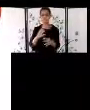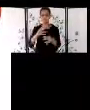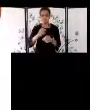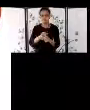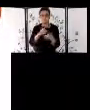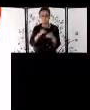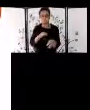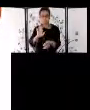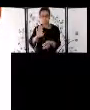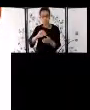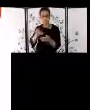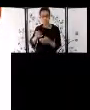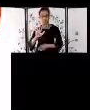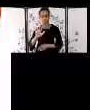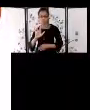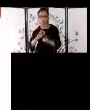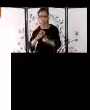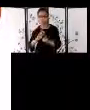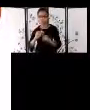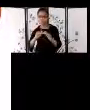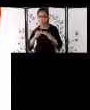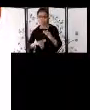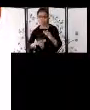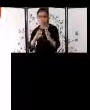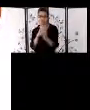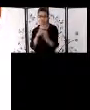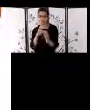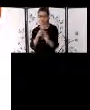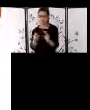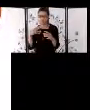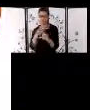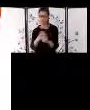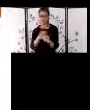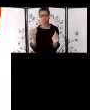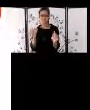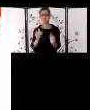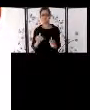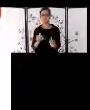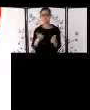that you’re applying to, the amount you are requesting, the start and end date of